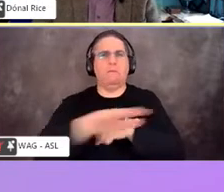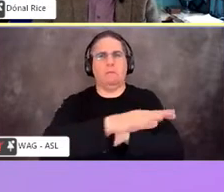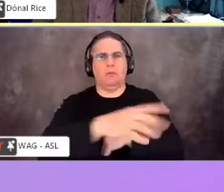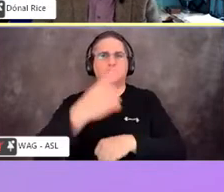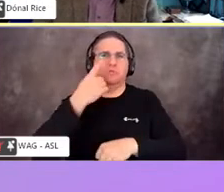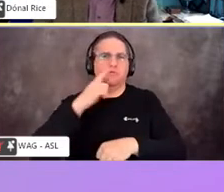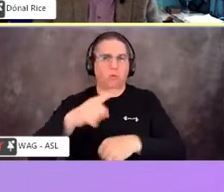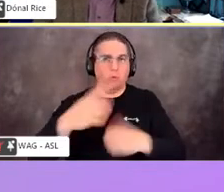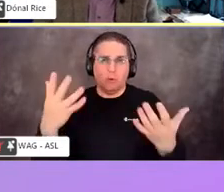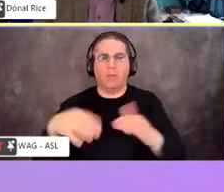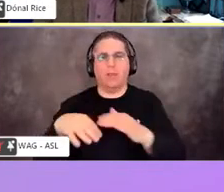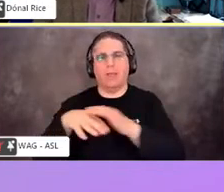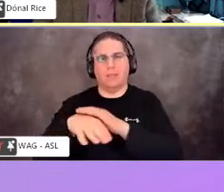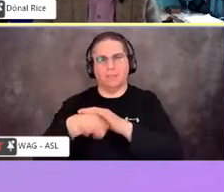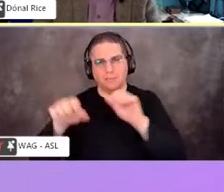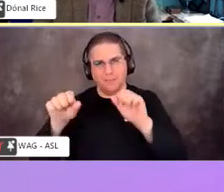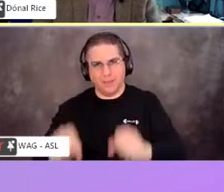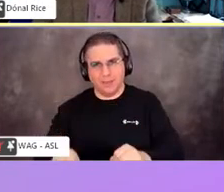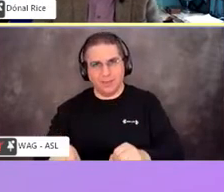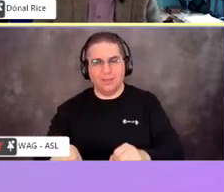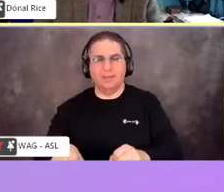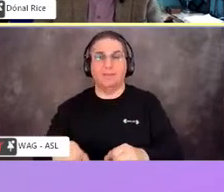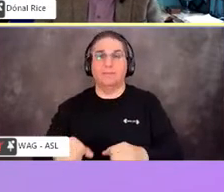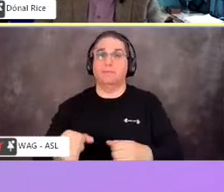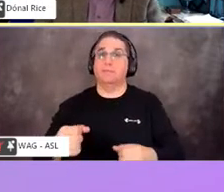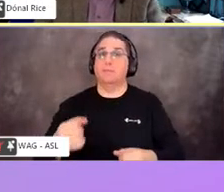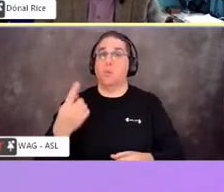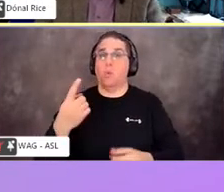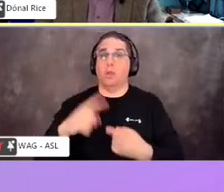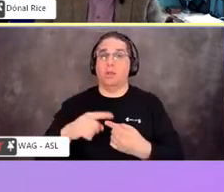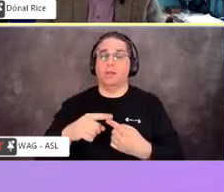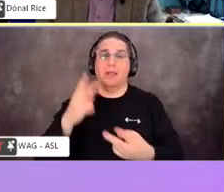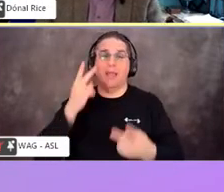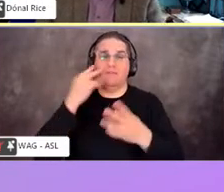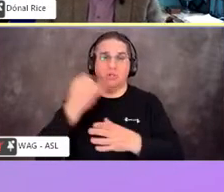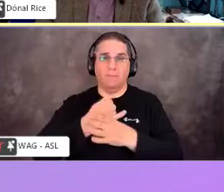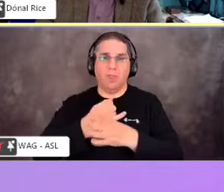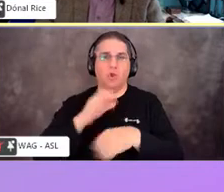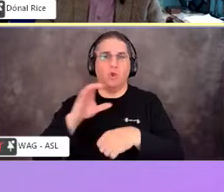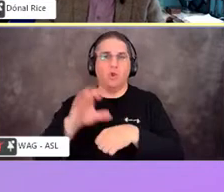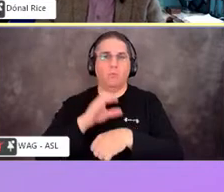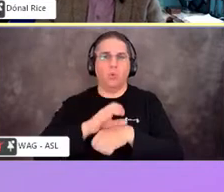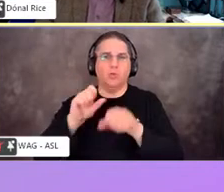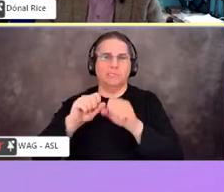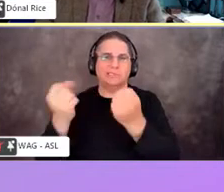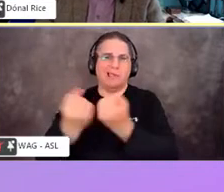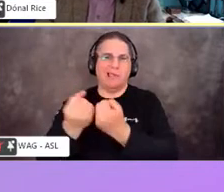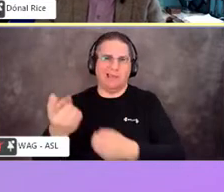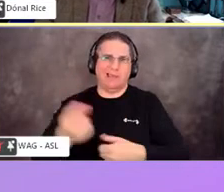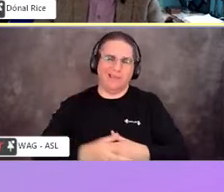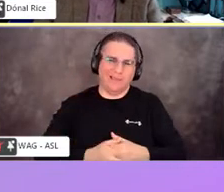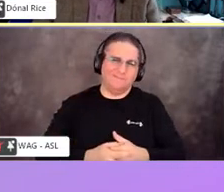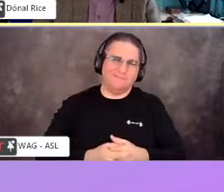worked with a large bank in Ireland. But he also was involved in setting up many organisations